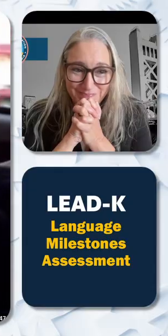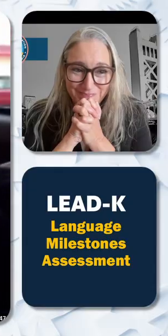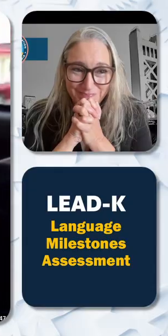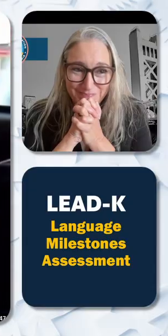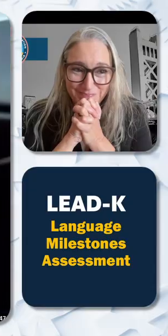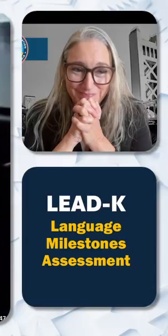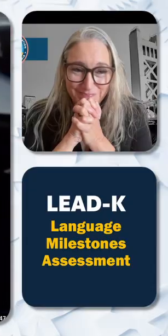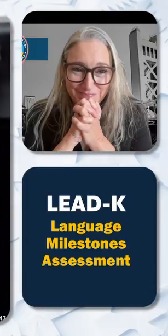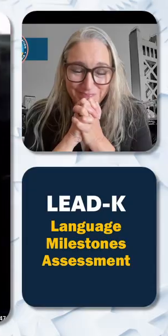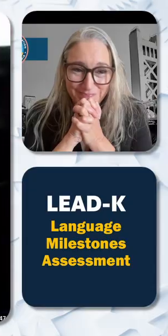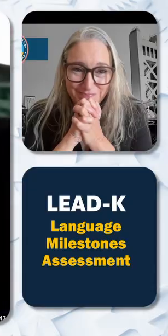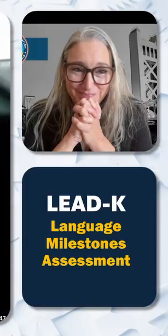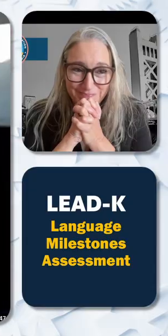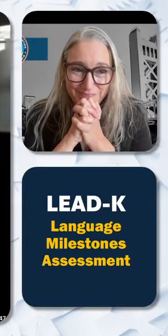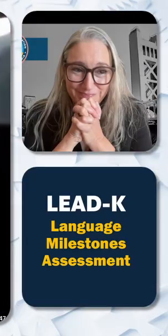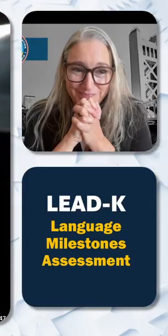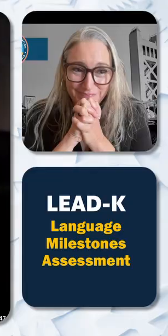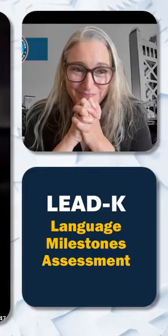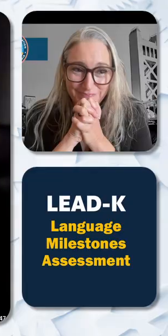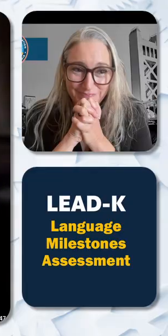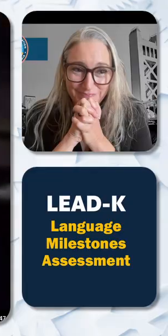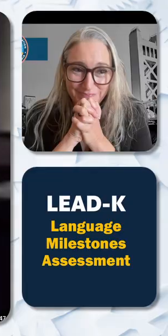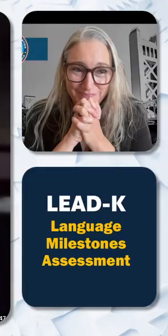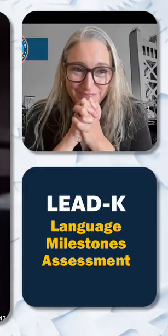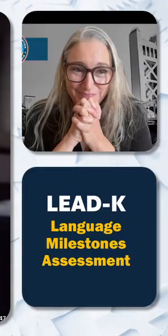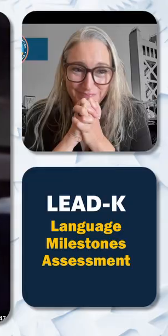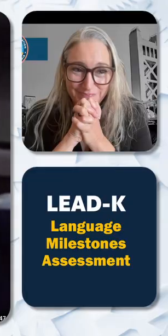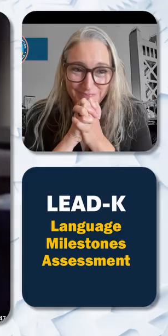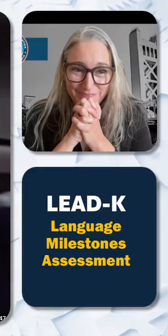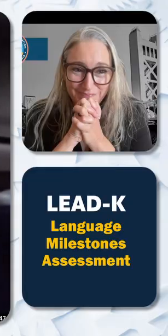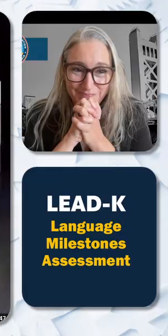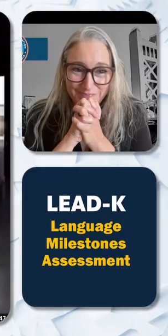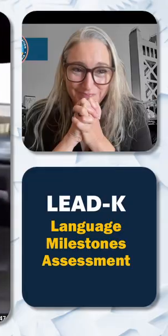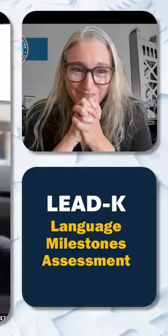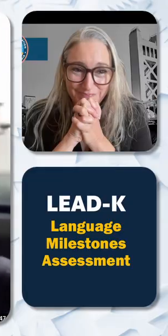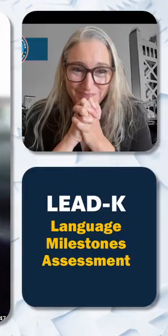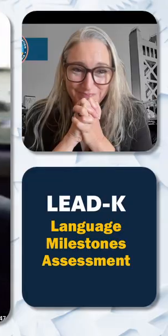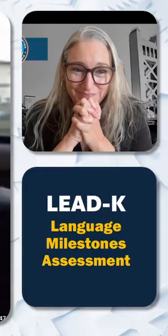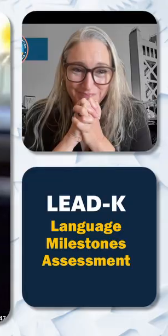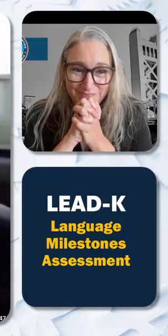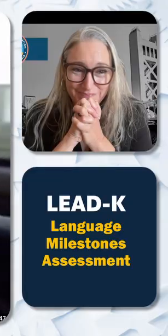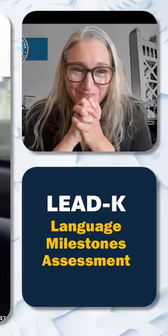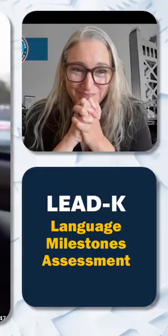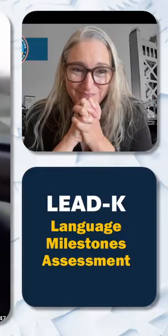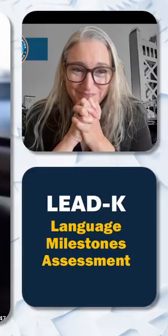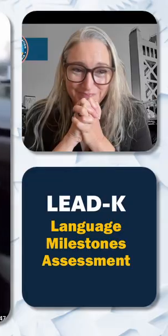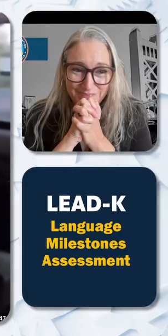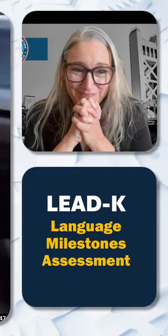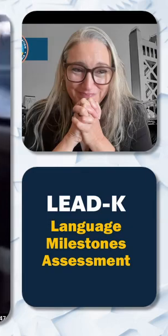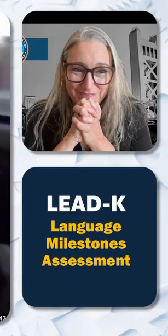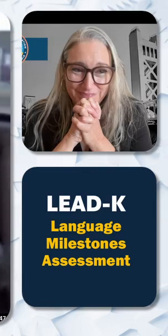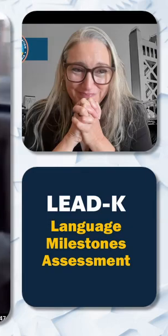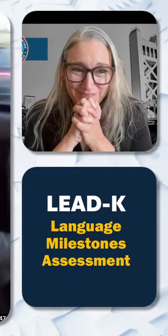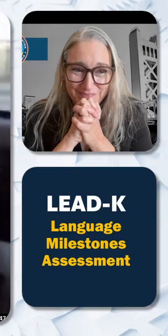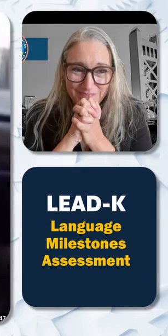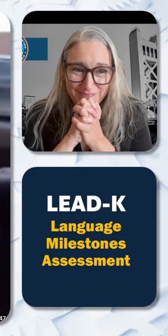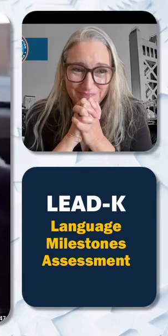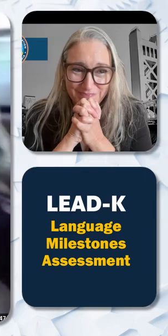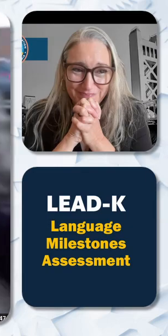“Where is the propeller plane? I don’t know.” Tian : “Hey.” Travis: “I don’t know.” Tian: